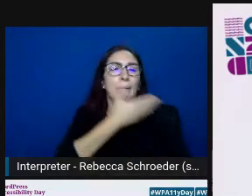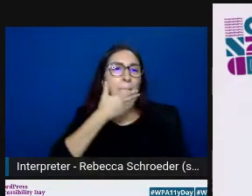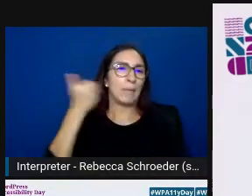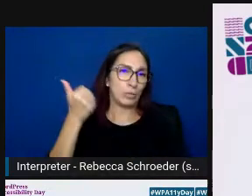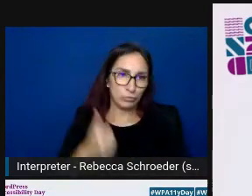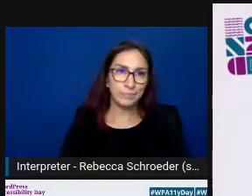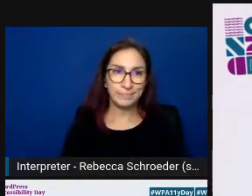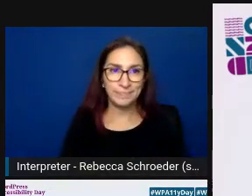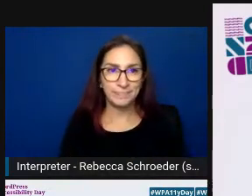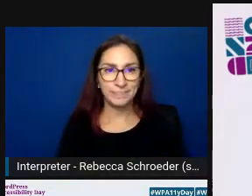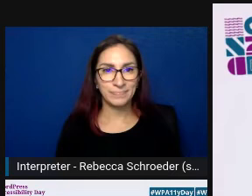Back over to Nikole.